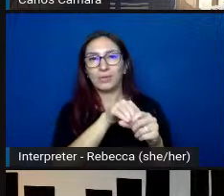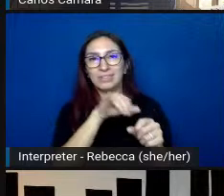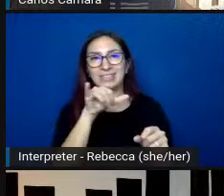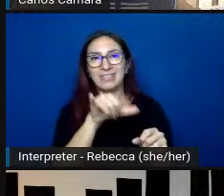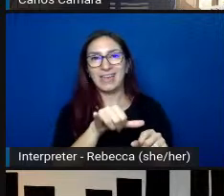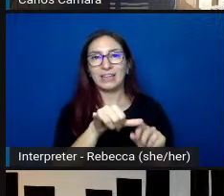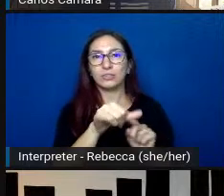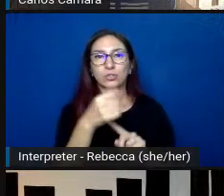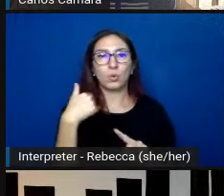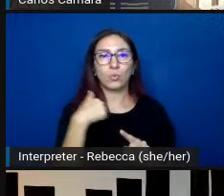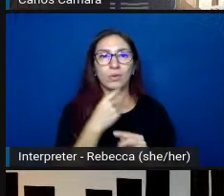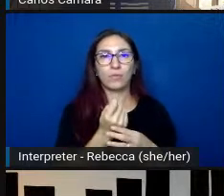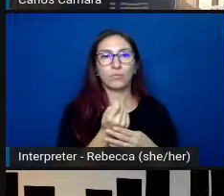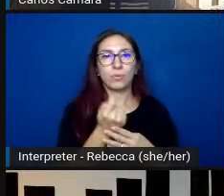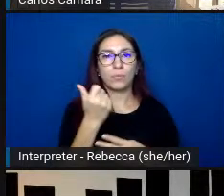an accessibility checker and we contributed to it so